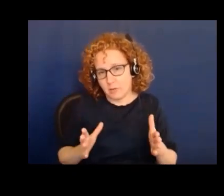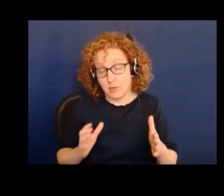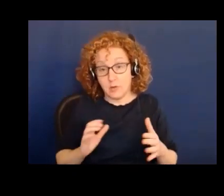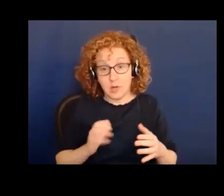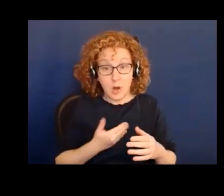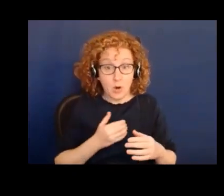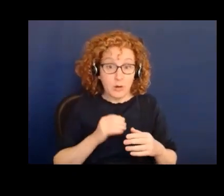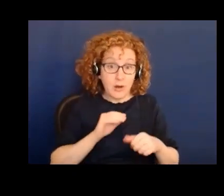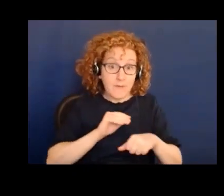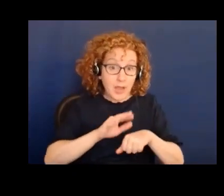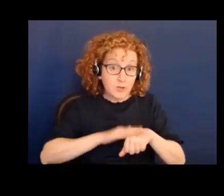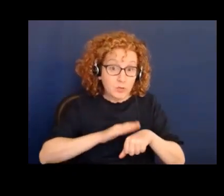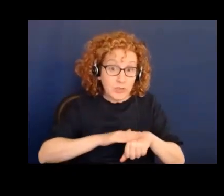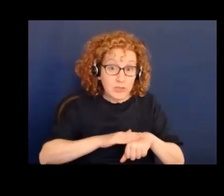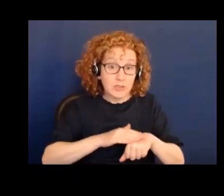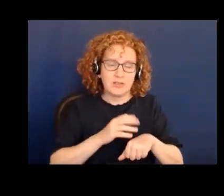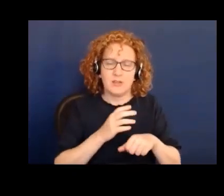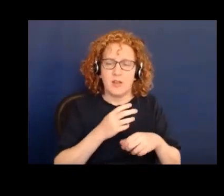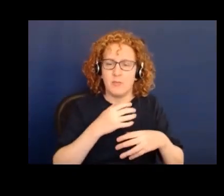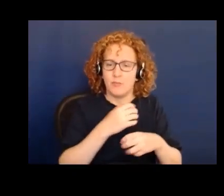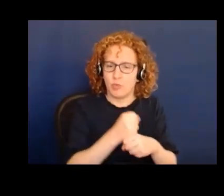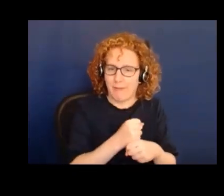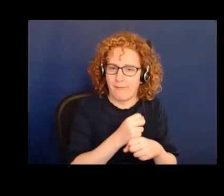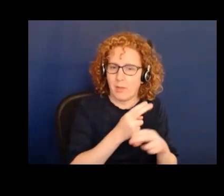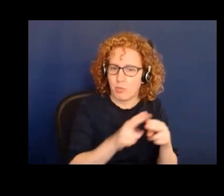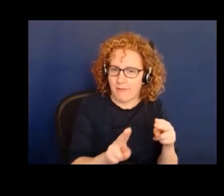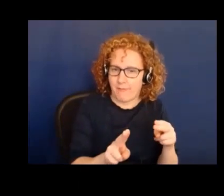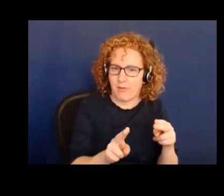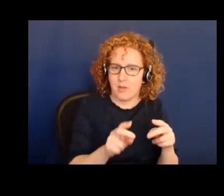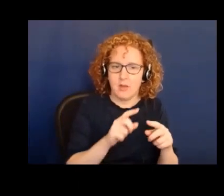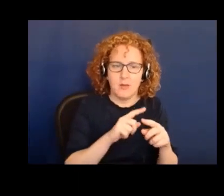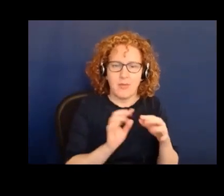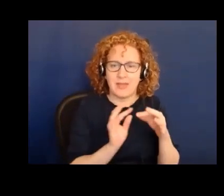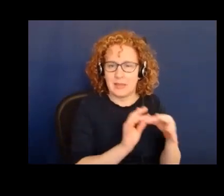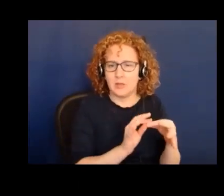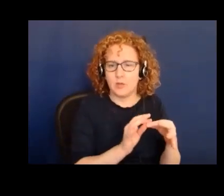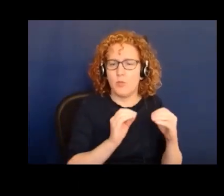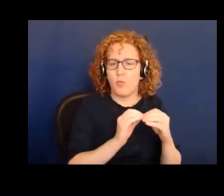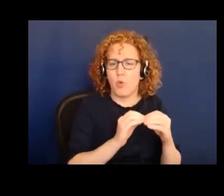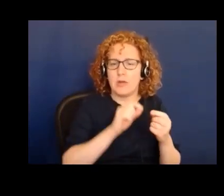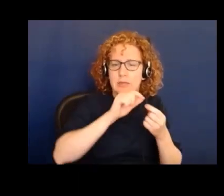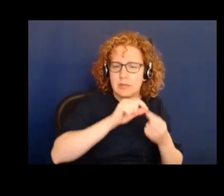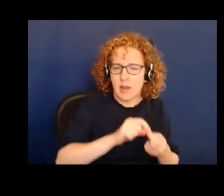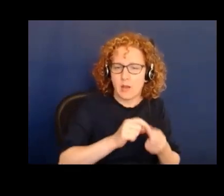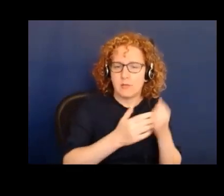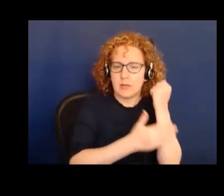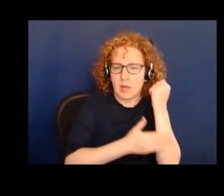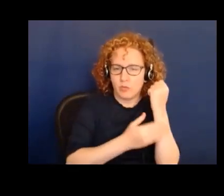but they are linked to more detailed country information pages and more recently we have